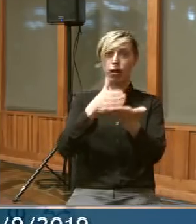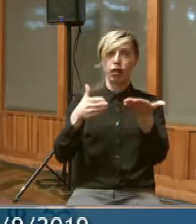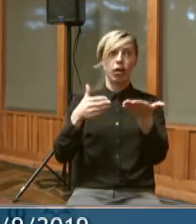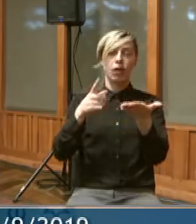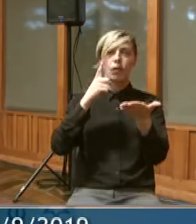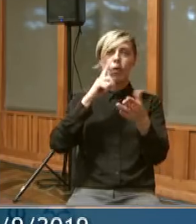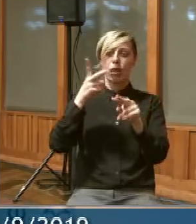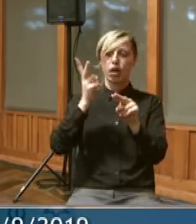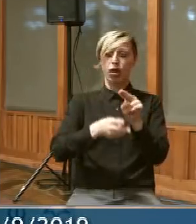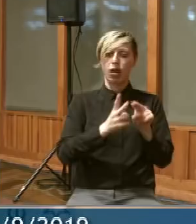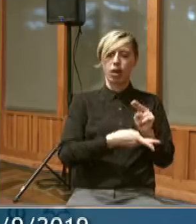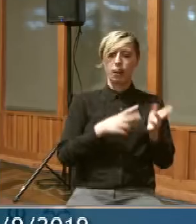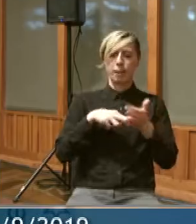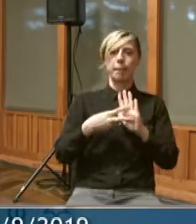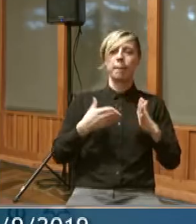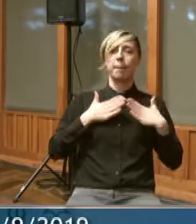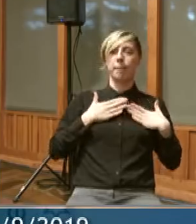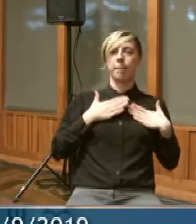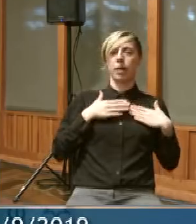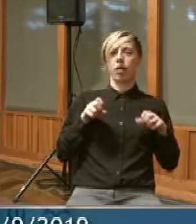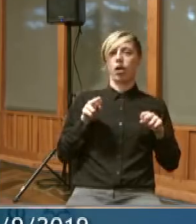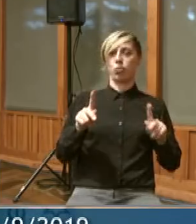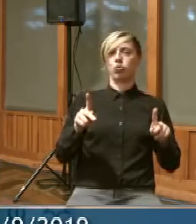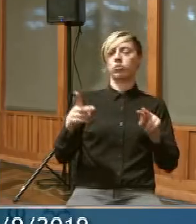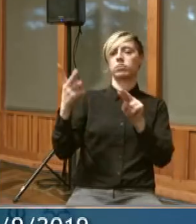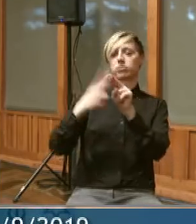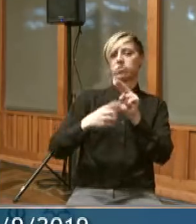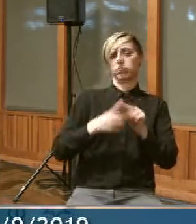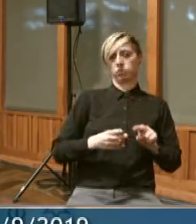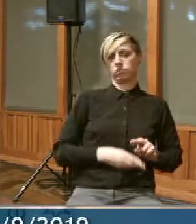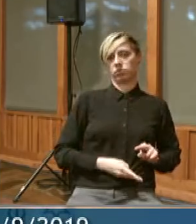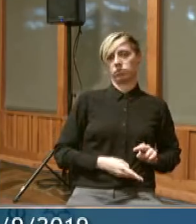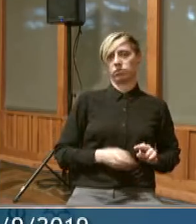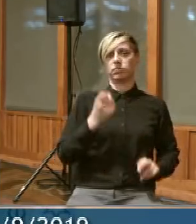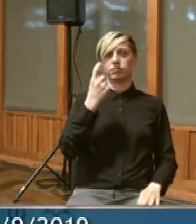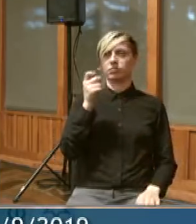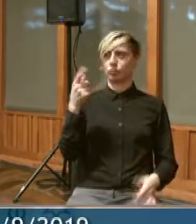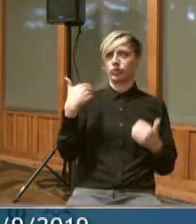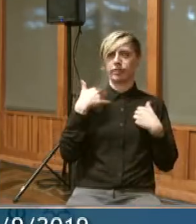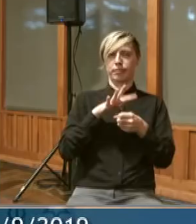FOR WORK OR COMMUNITY AND NOW THE BUDGET, THE CITY HAS THE AUTHORITY TO CUT THE BUDGET THAT MIGHT BE ABLE TO PROVIDE SOME OF